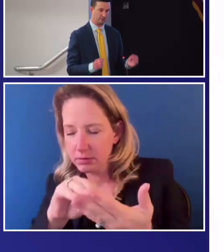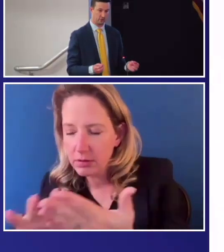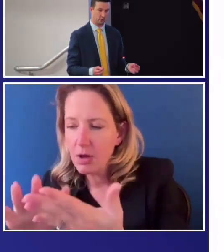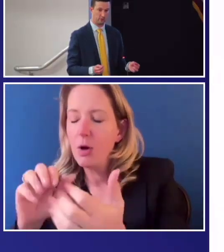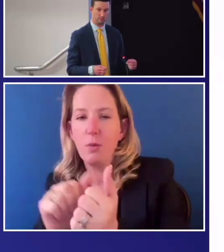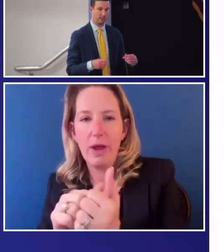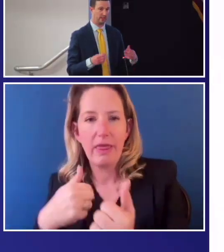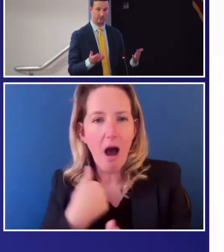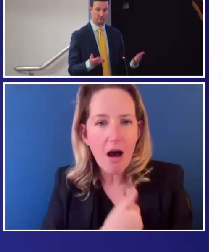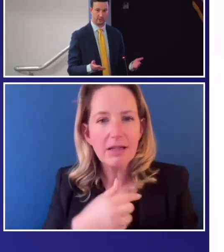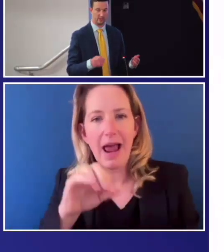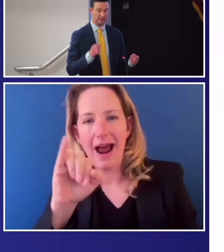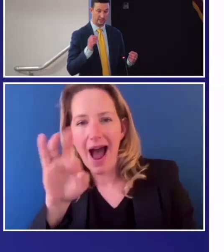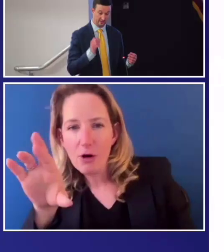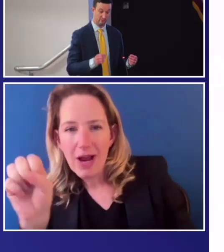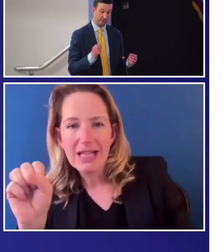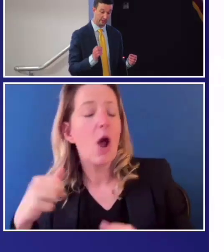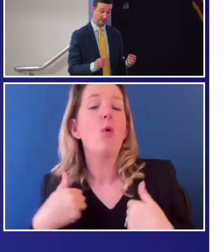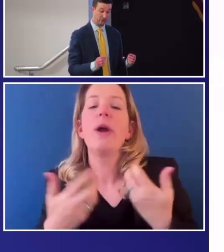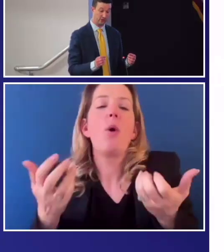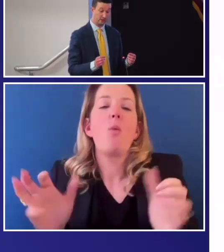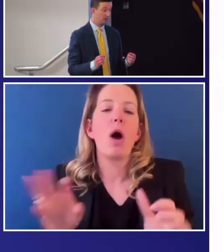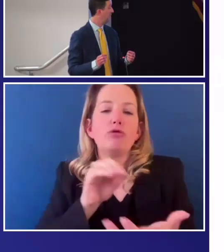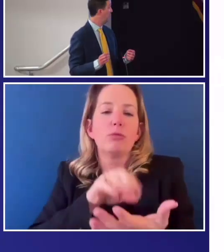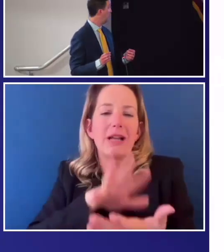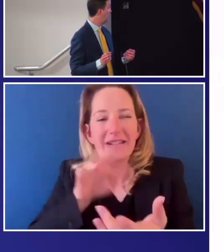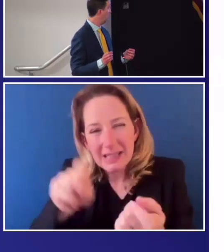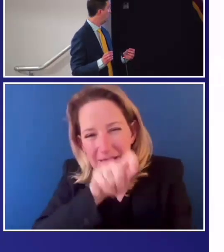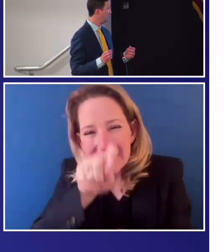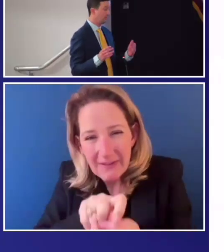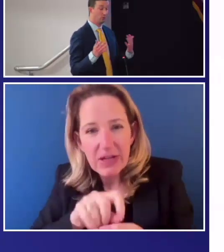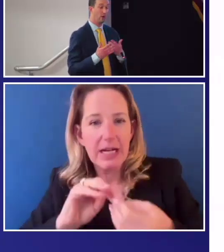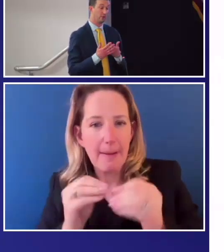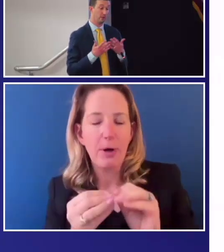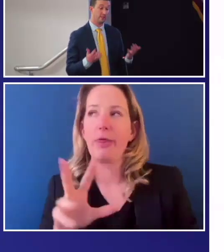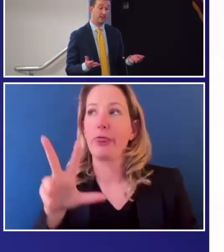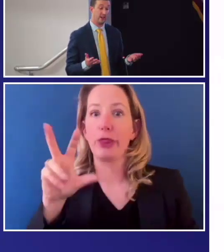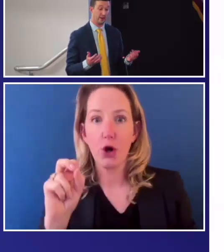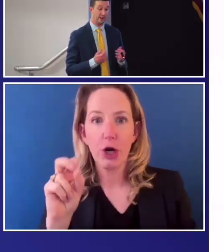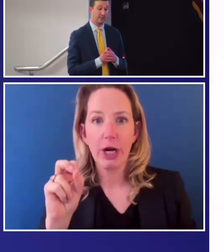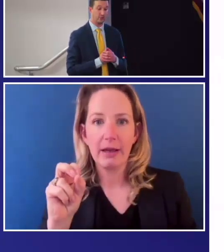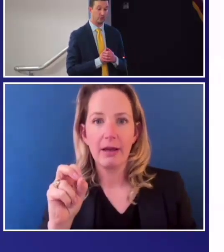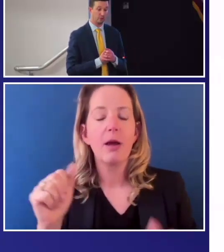threshold like 30 in the regulation. That will ultimately tie our hands to